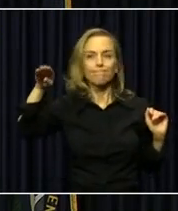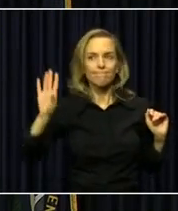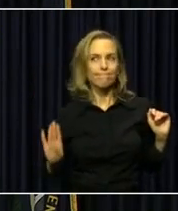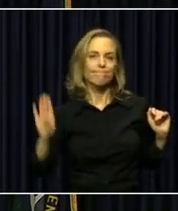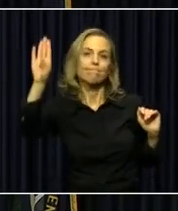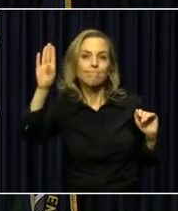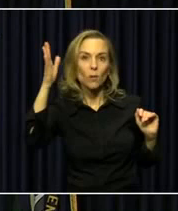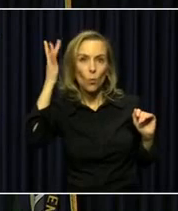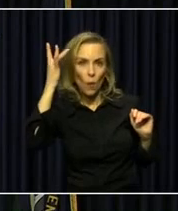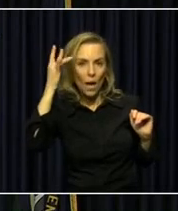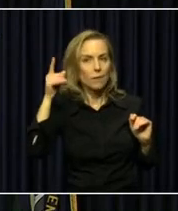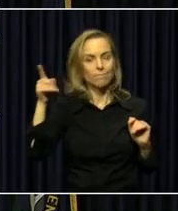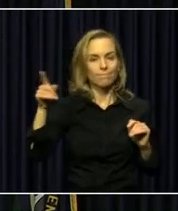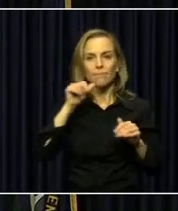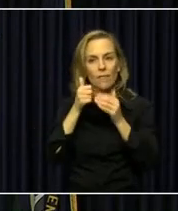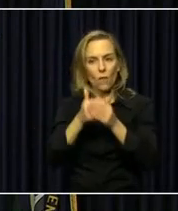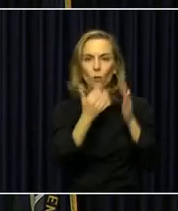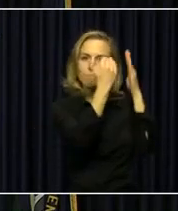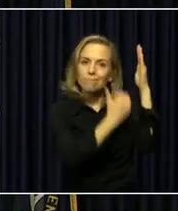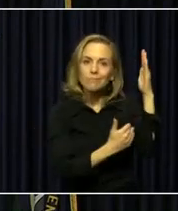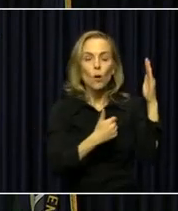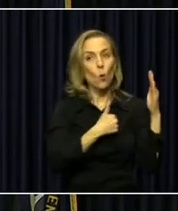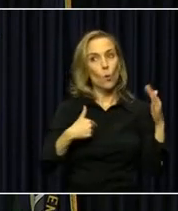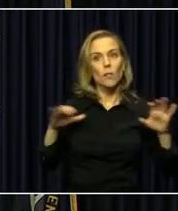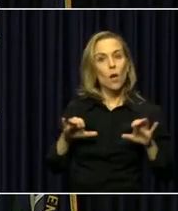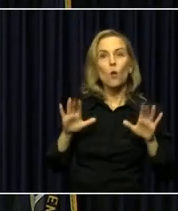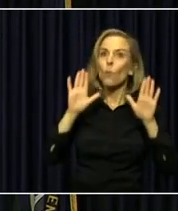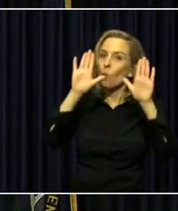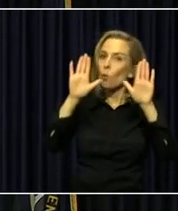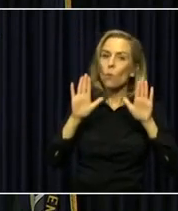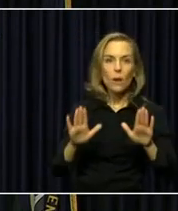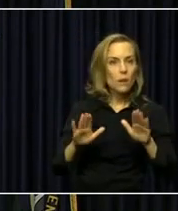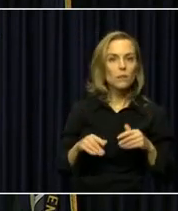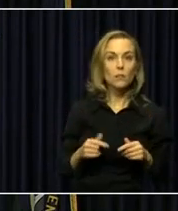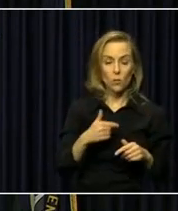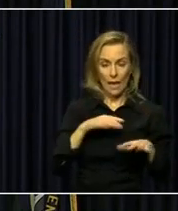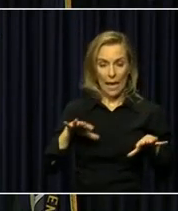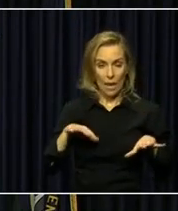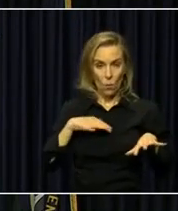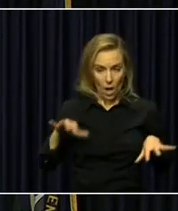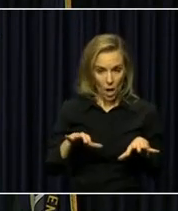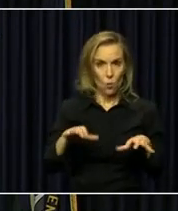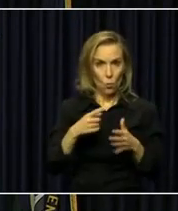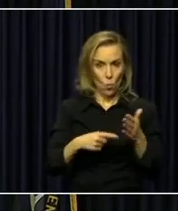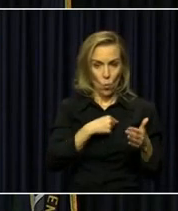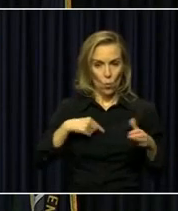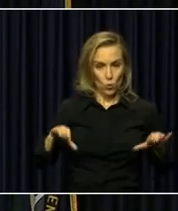NUMBER ONE, IT'S EVERYWHERE. IT'S EVERYWHERE. IT DOESN'T STOP AT A COUNTY